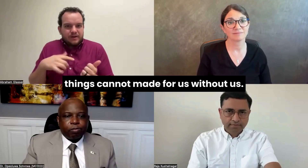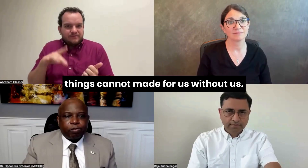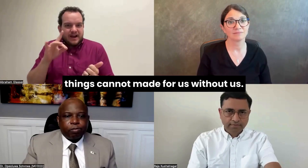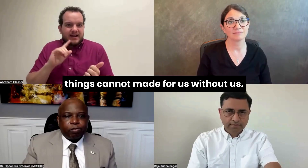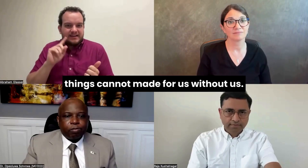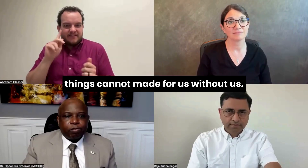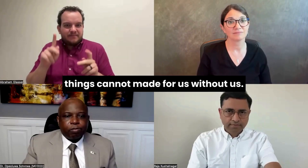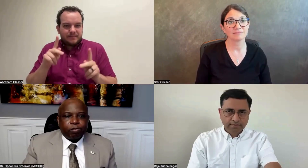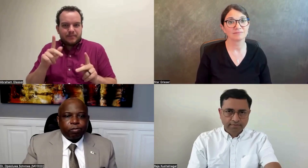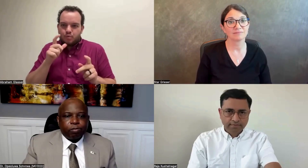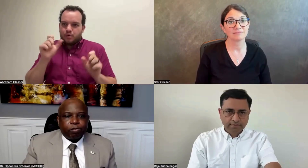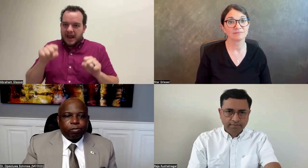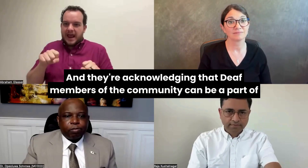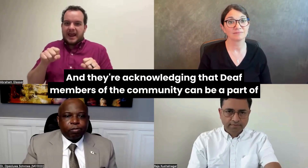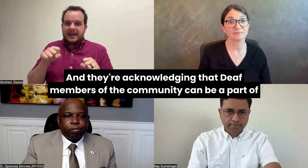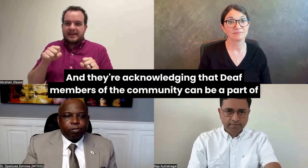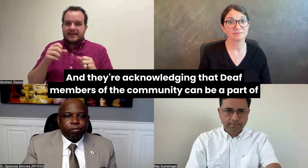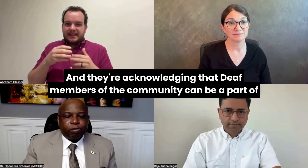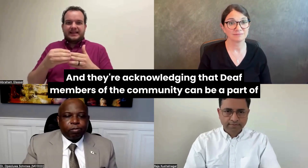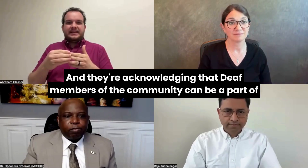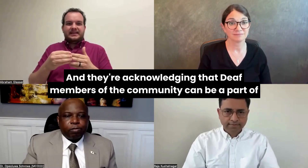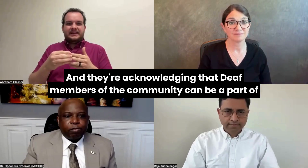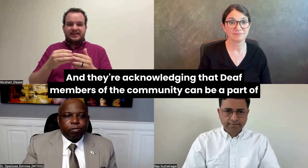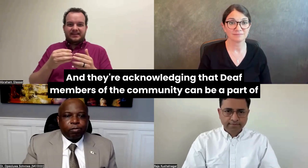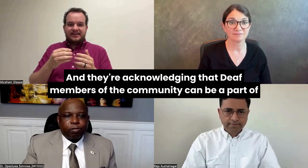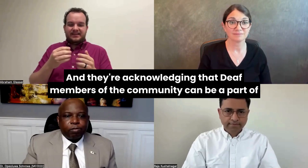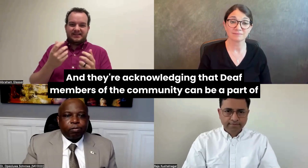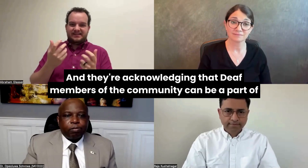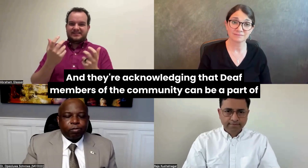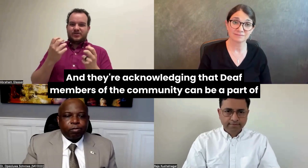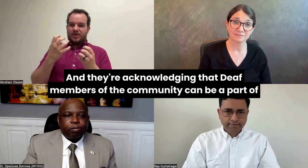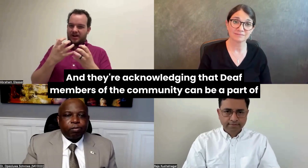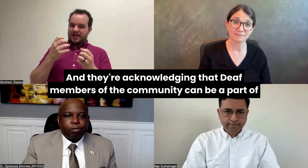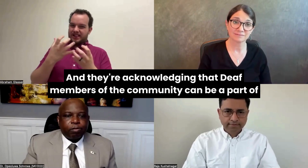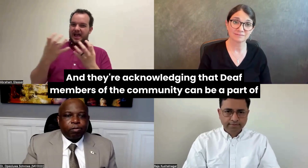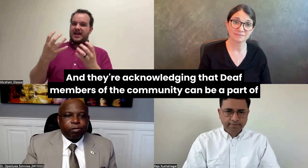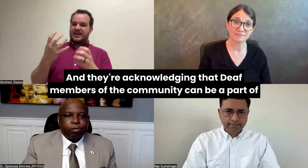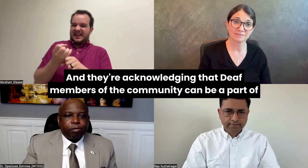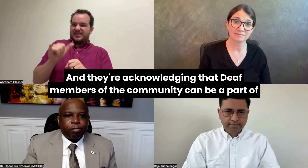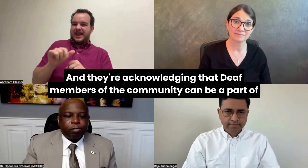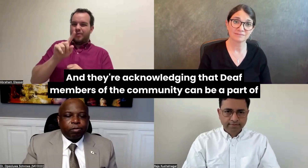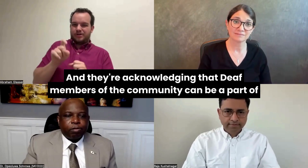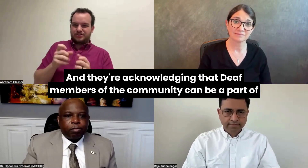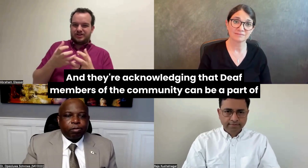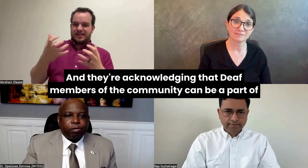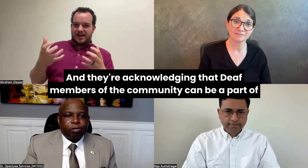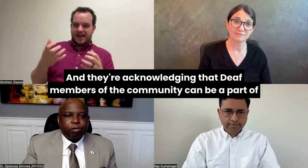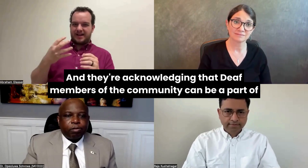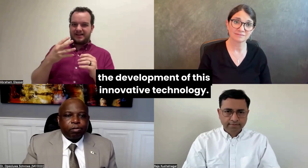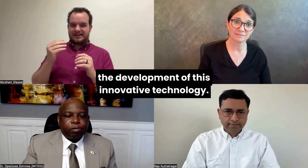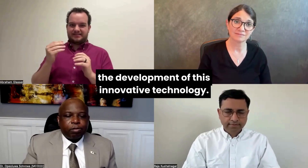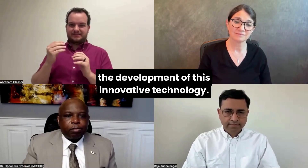And they're acknowledging that Deaf members of the community can be a part of the development of this innovative technology.